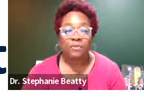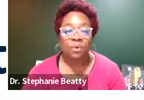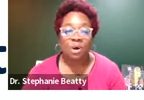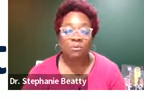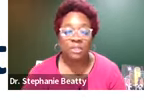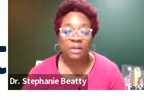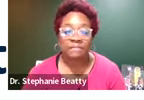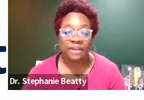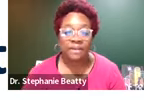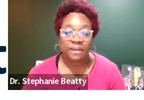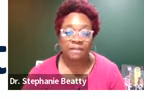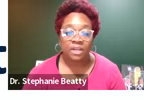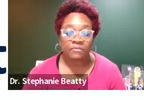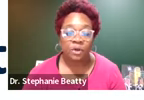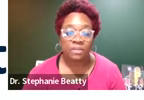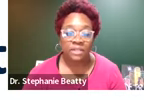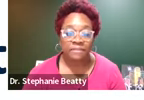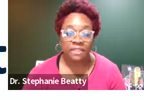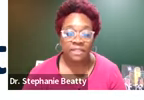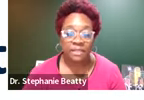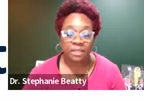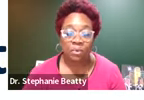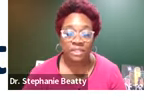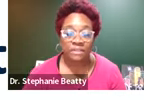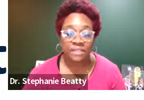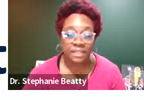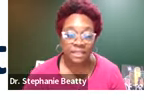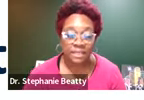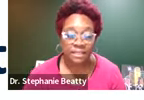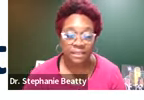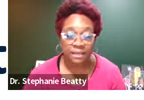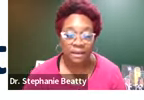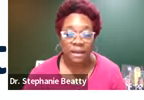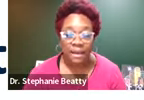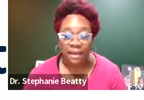If you are hosting an event and have a confirmed Deaf attendee or Deaf attendees